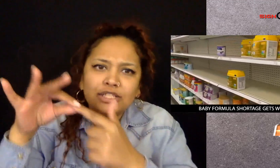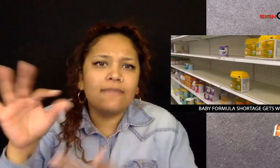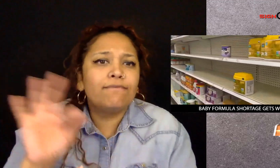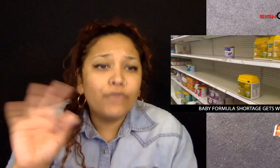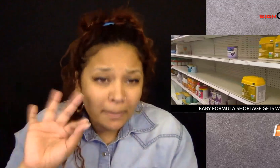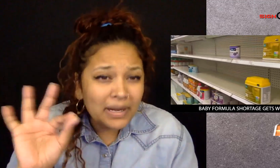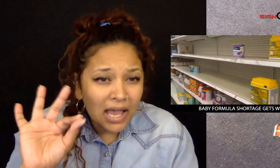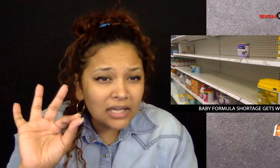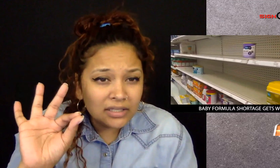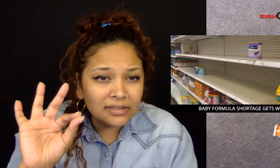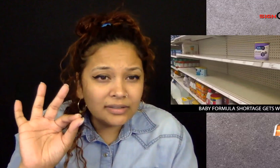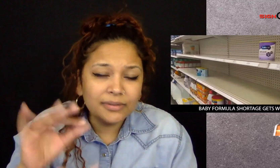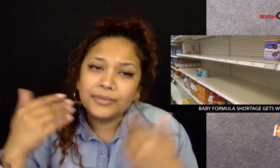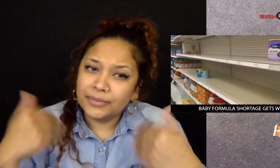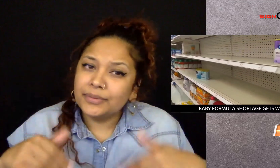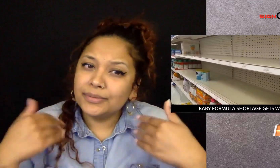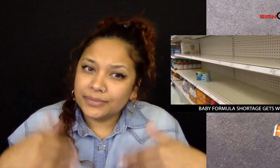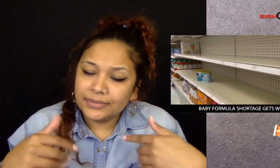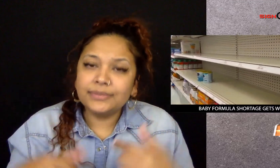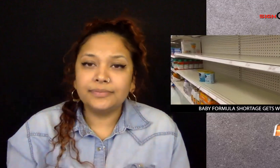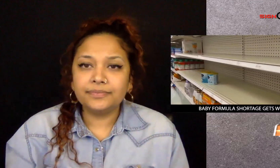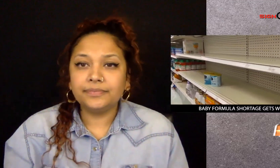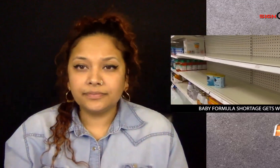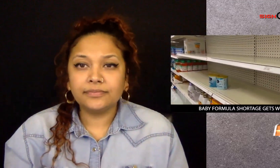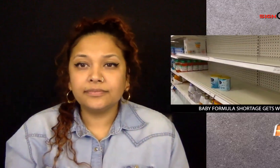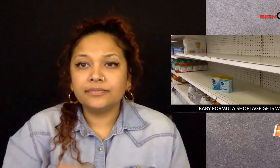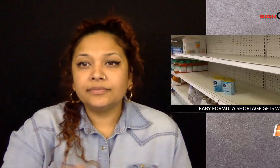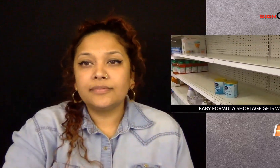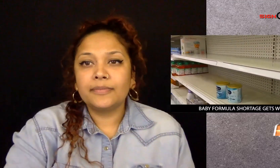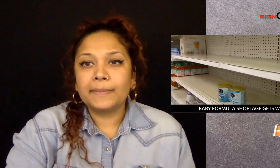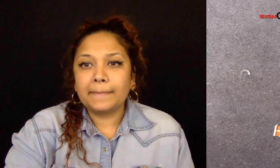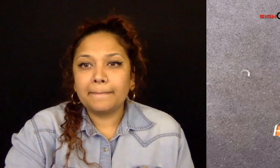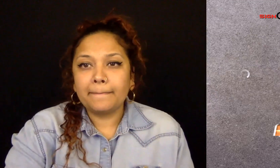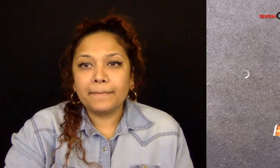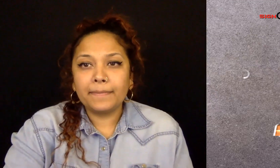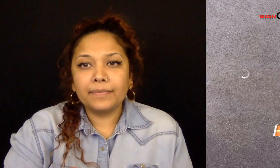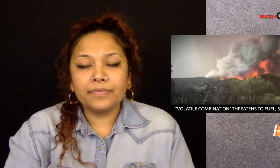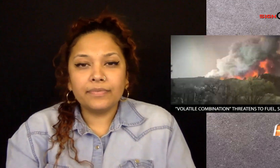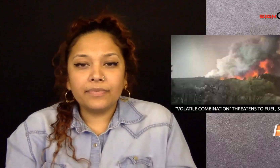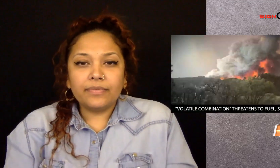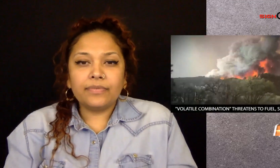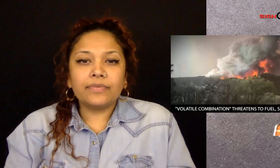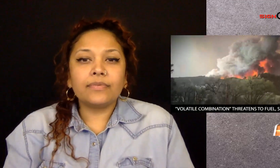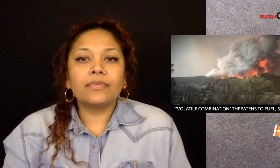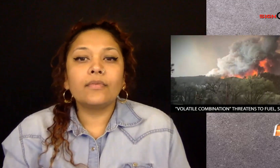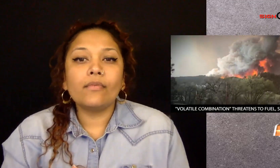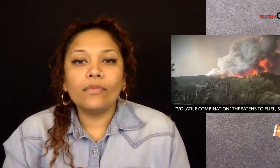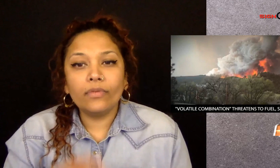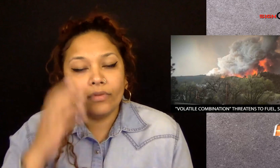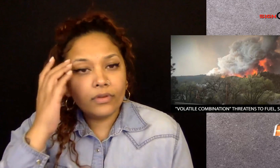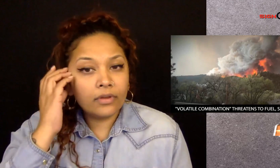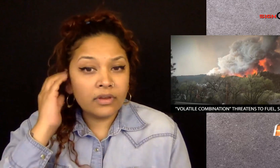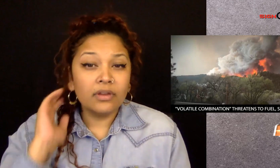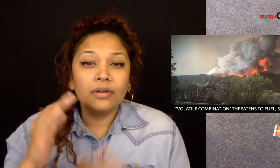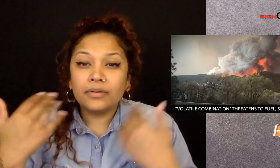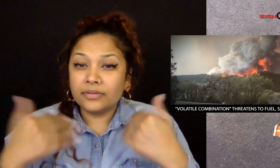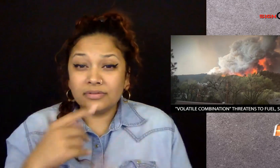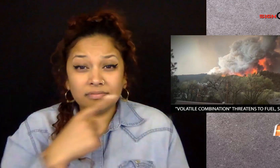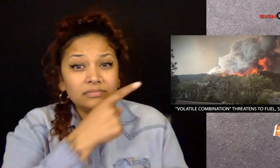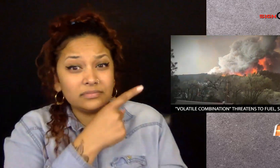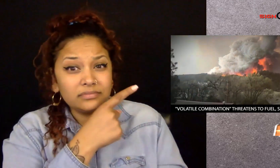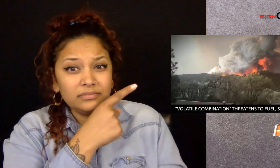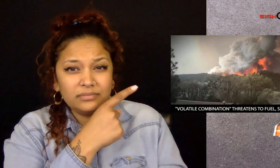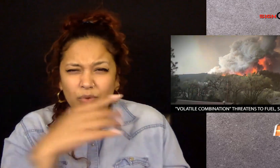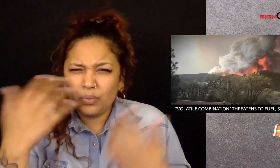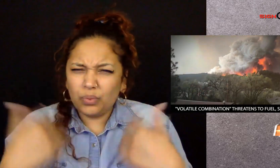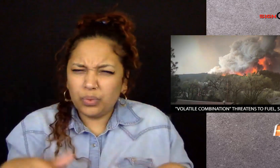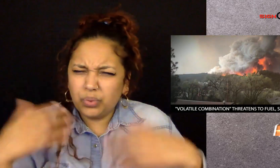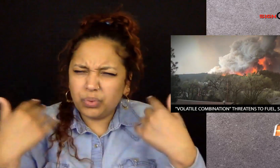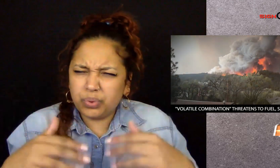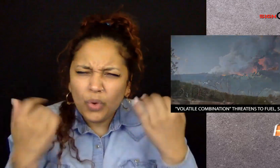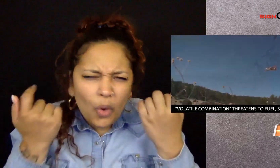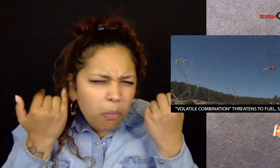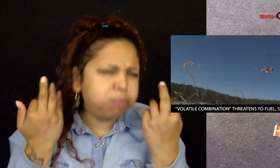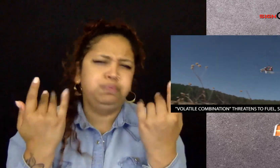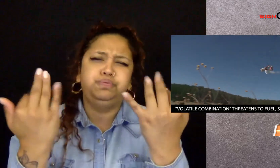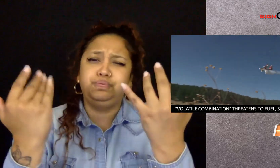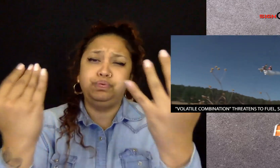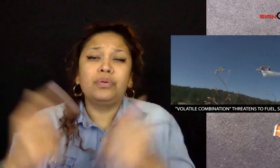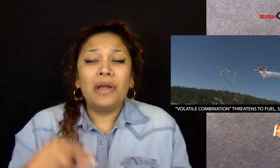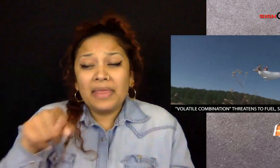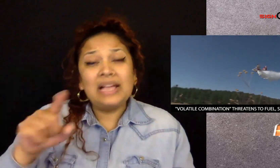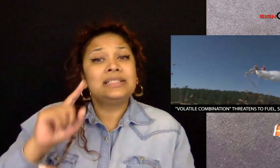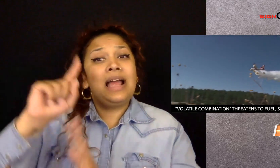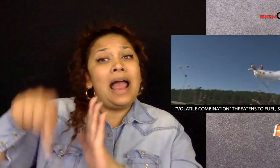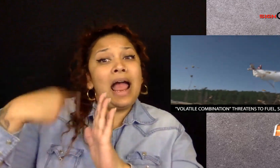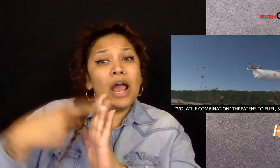formulas